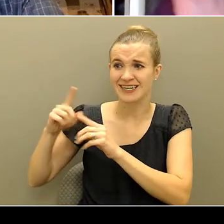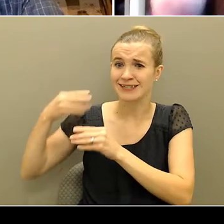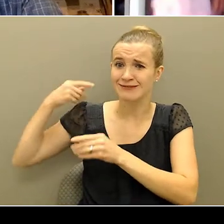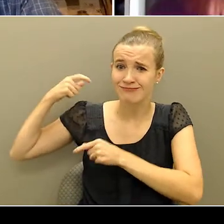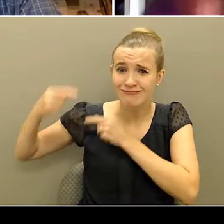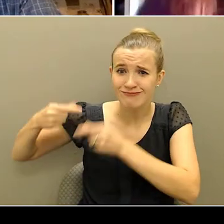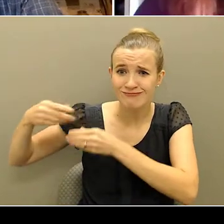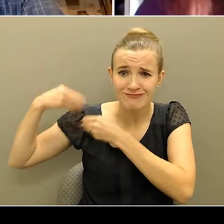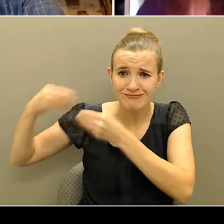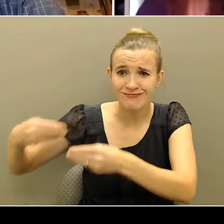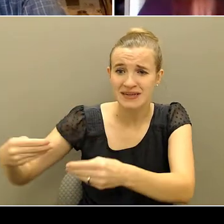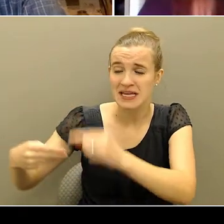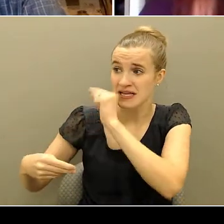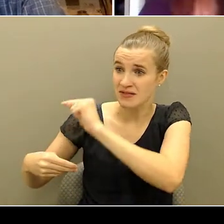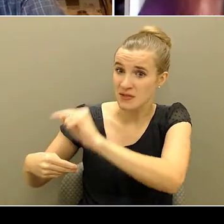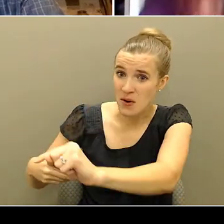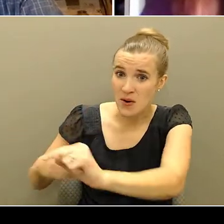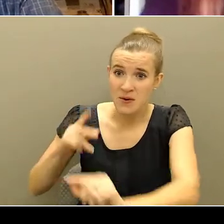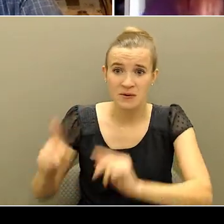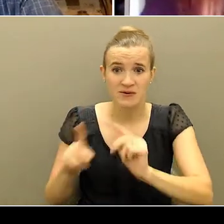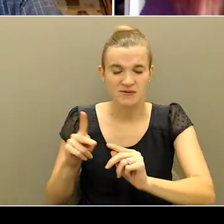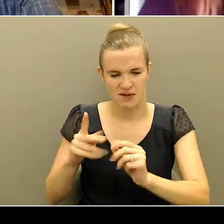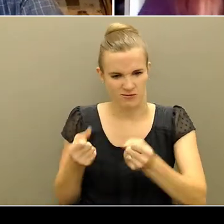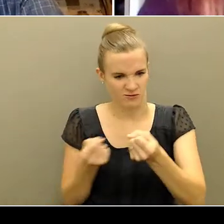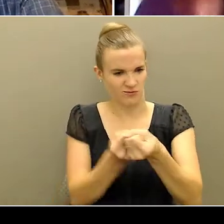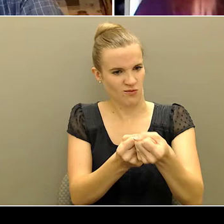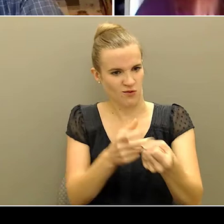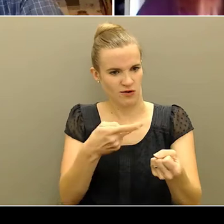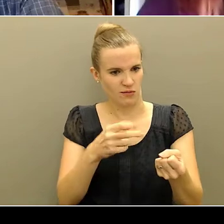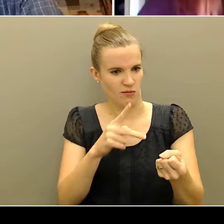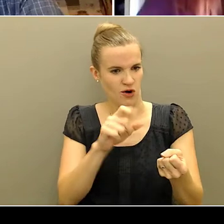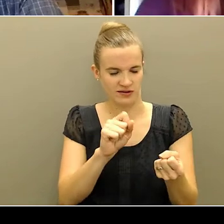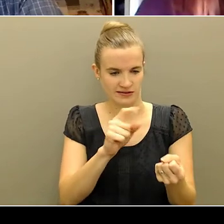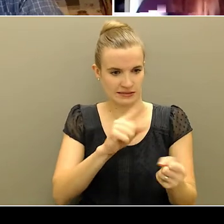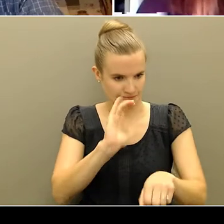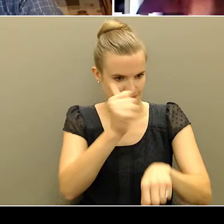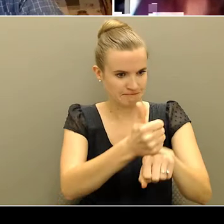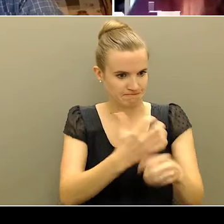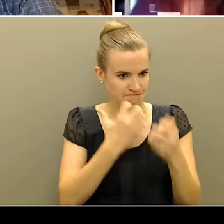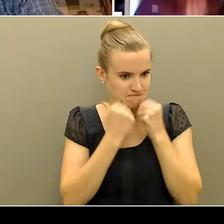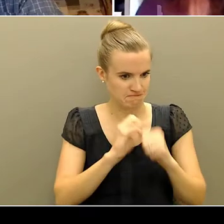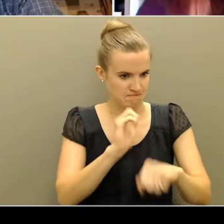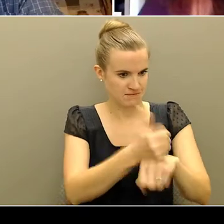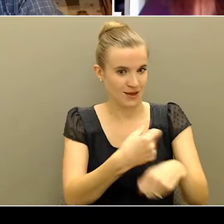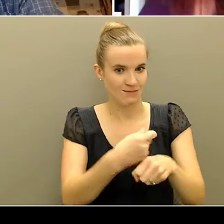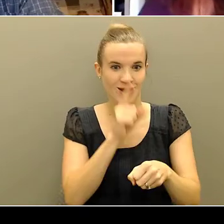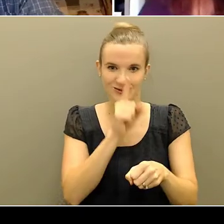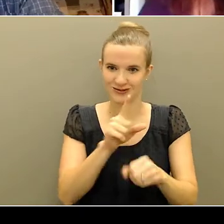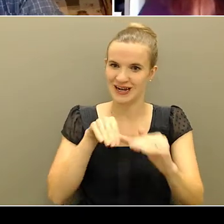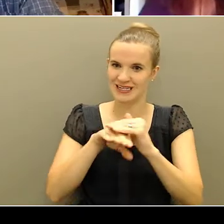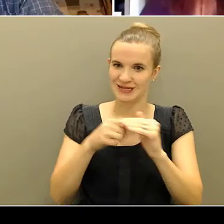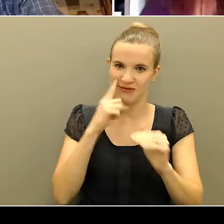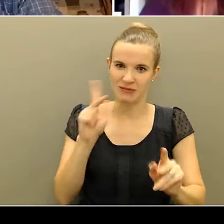Ashley: Enjoy them as well. You know, because we do want to get out in nature as well, of course. Erik: Parks are for everyone. Unknown: Definitely.